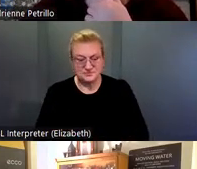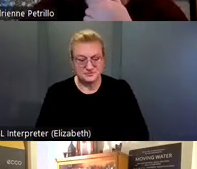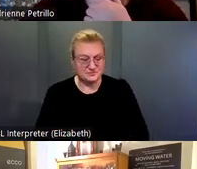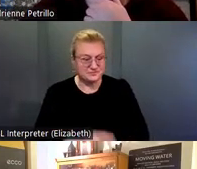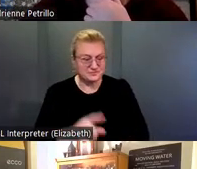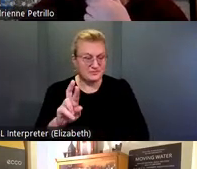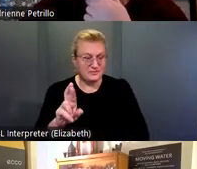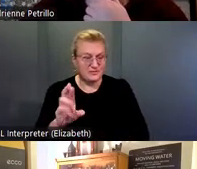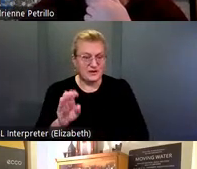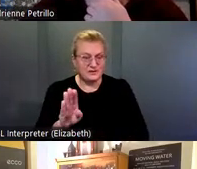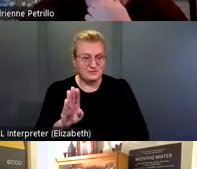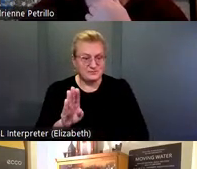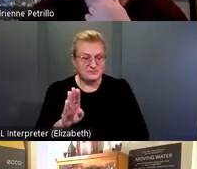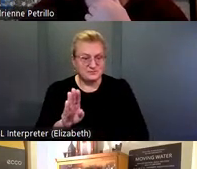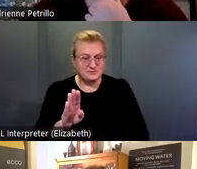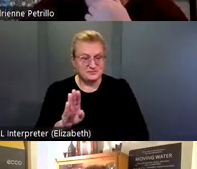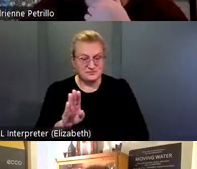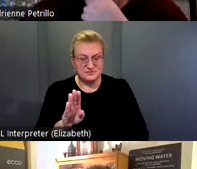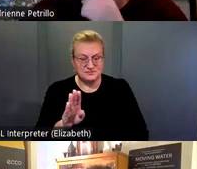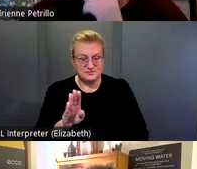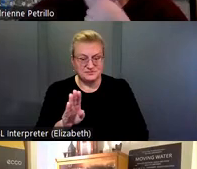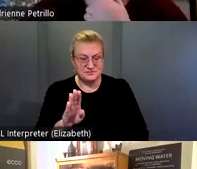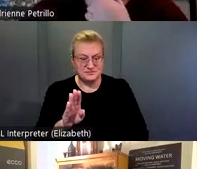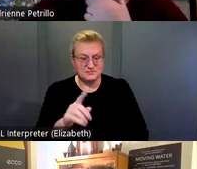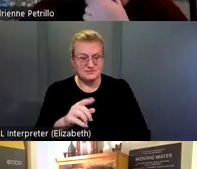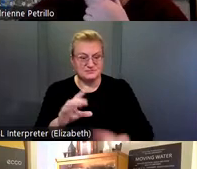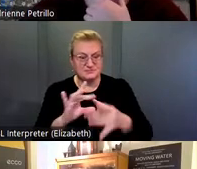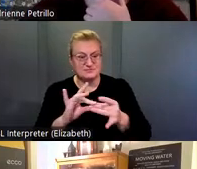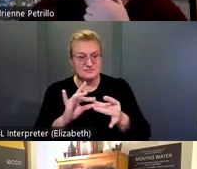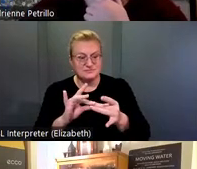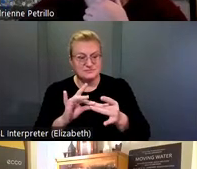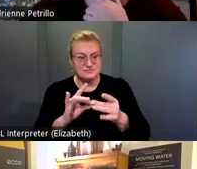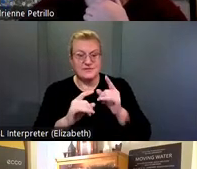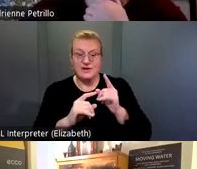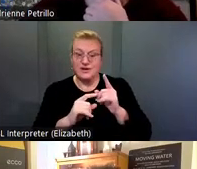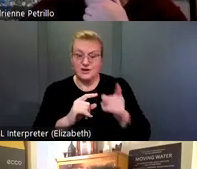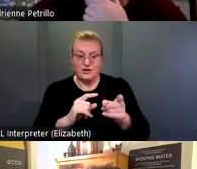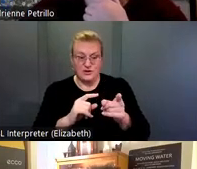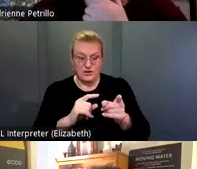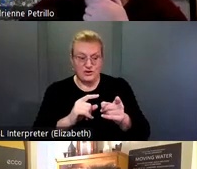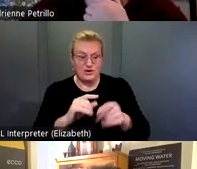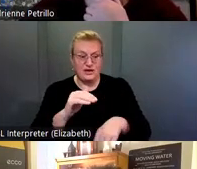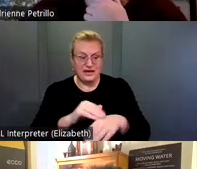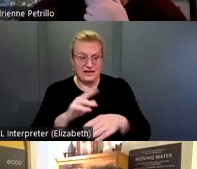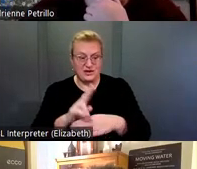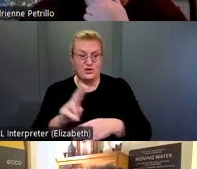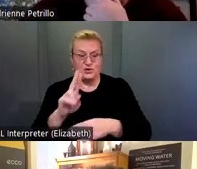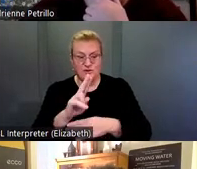And maybe also just give a little bit... 'Cause you are at a university, and sometimes there are assumptions